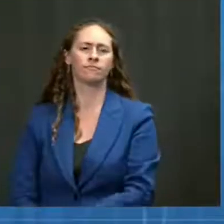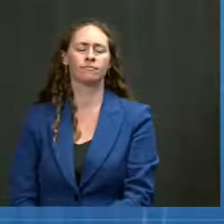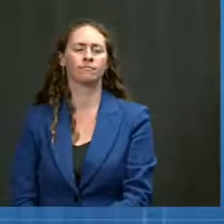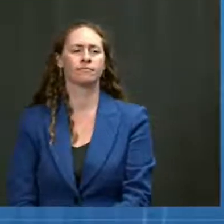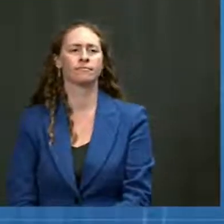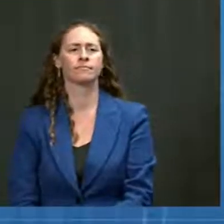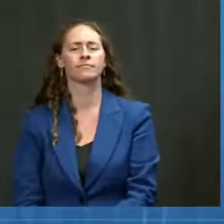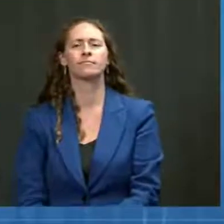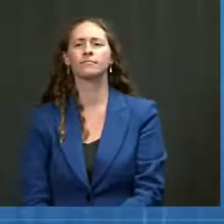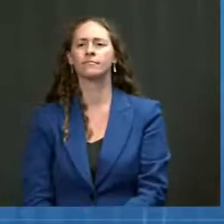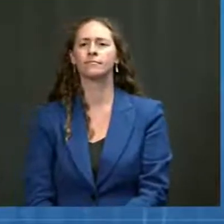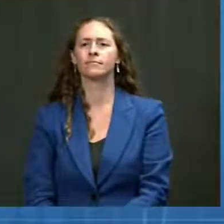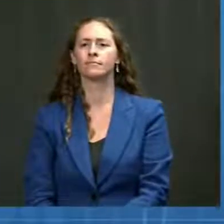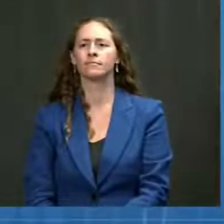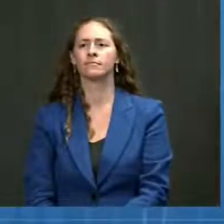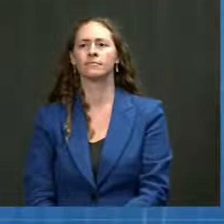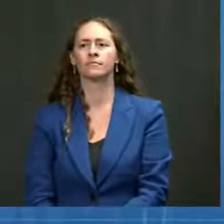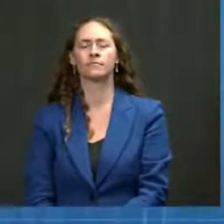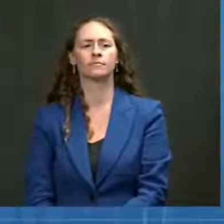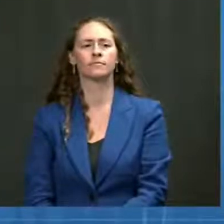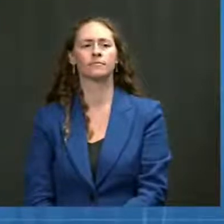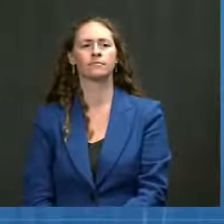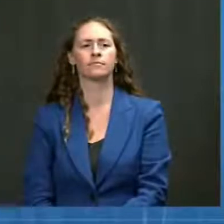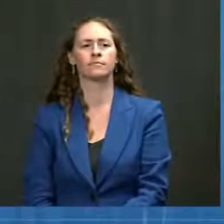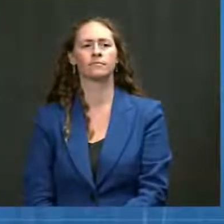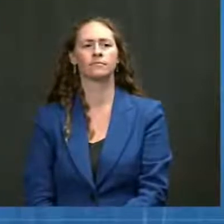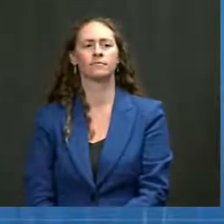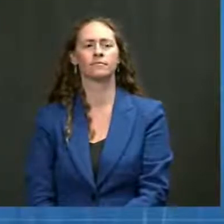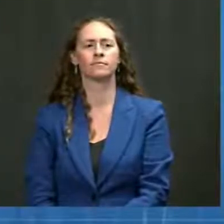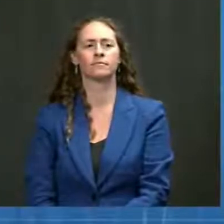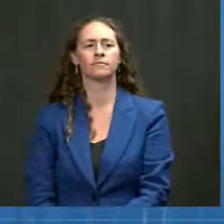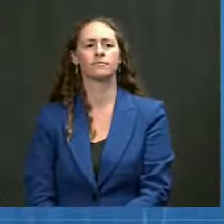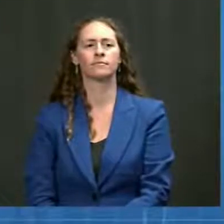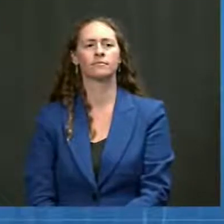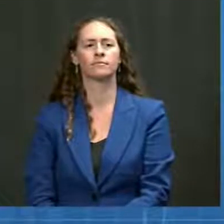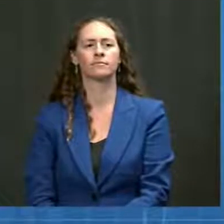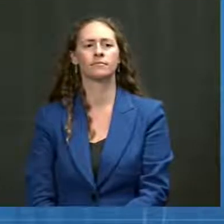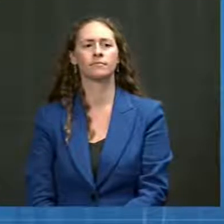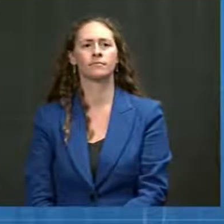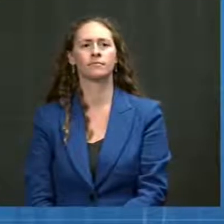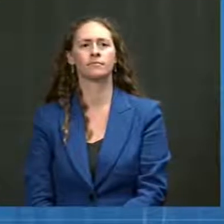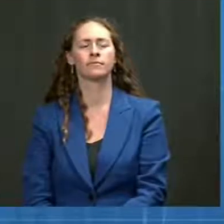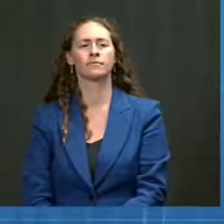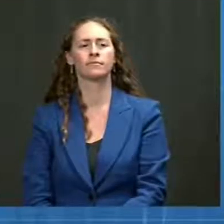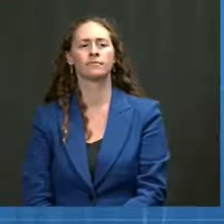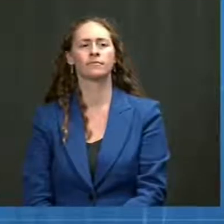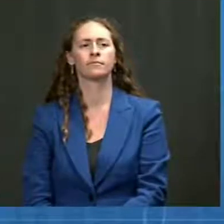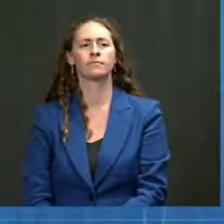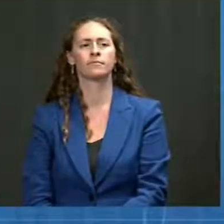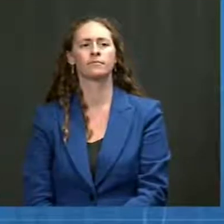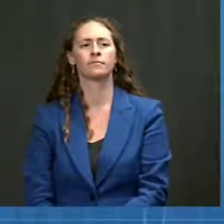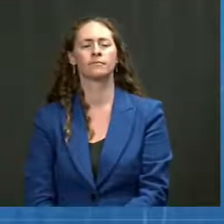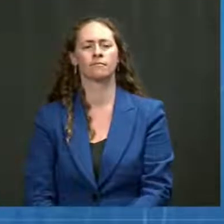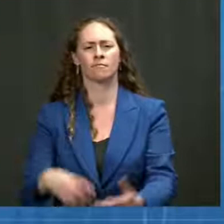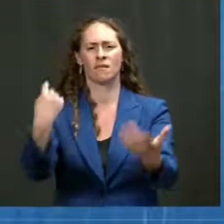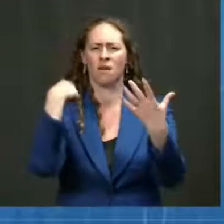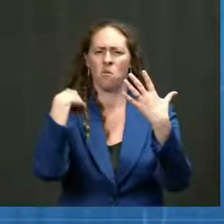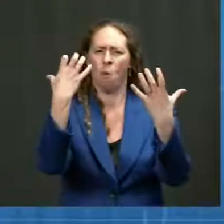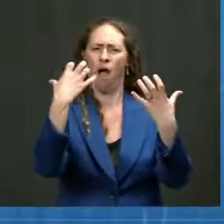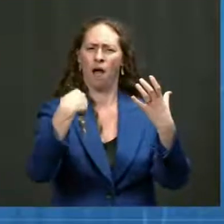VACCINATION IN THE CONTEXT OF THE DELTA VARIANT MAY BE CORRELATED WITH LESS PROTECTION AGAINST SARS-CoV-2 INFECTION